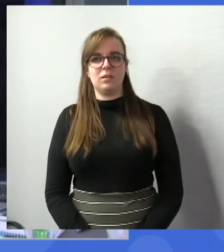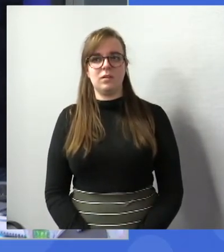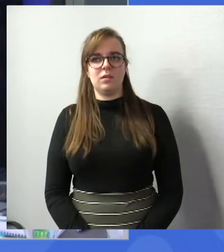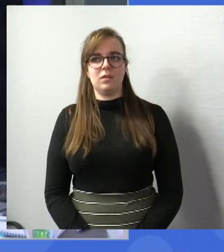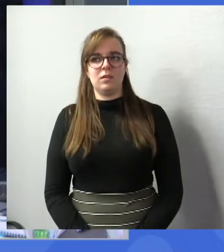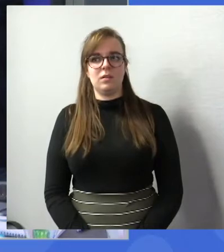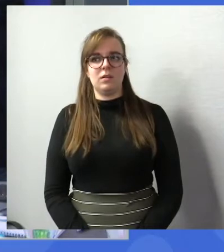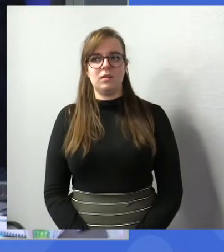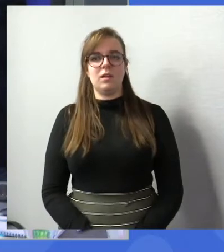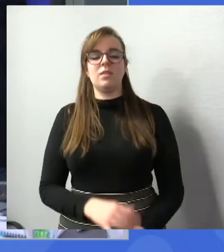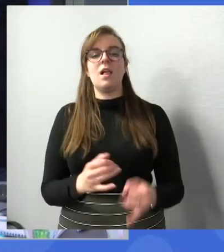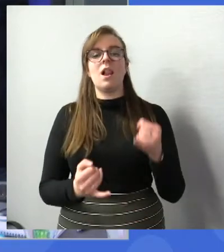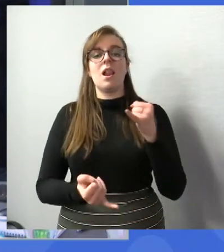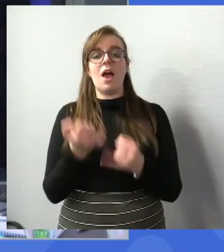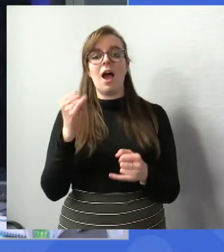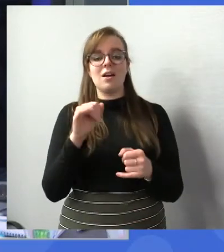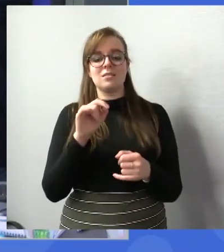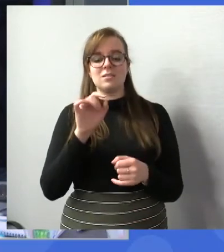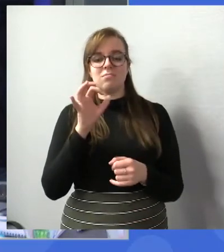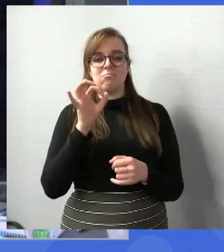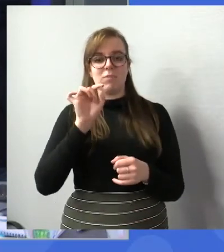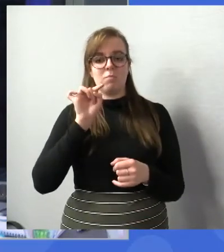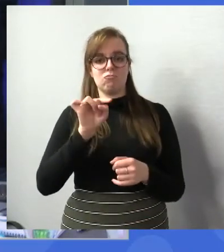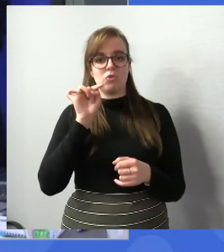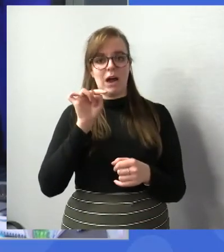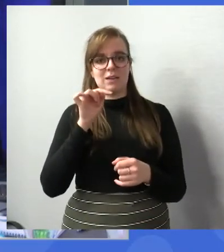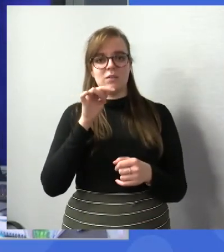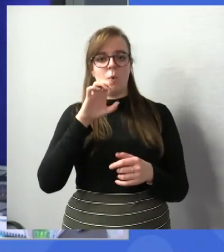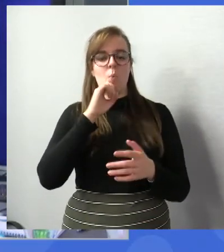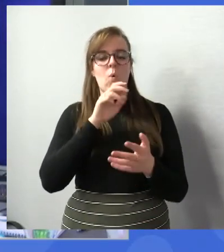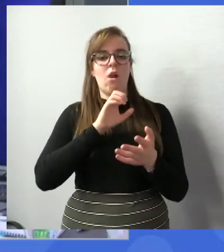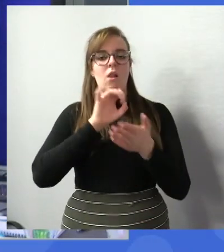one that will go in you can change your mind I hope you don't have to change